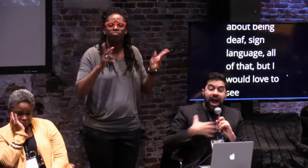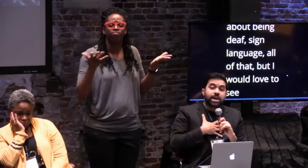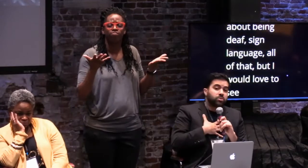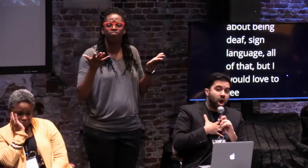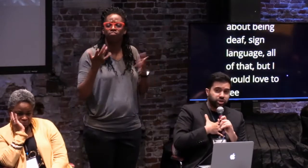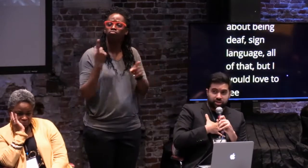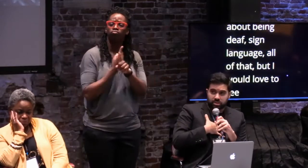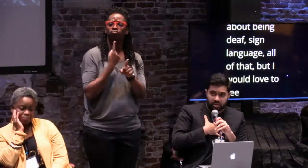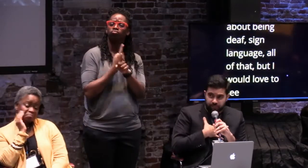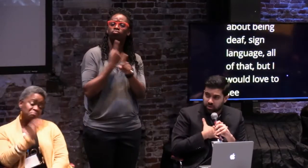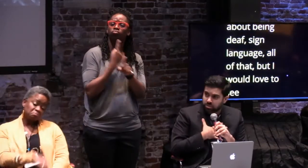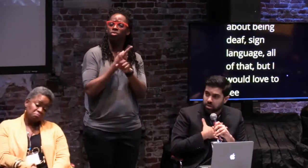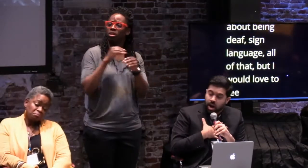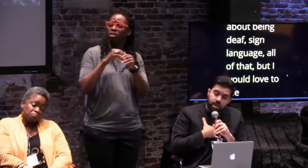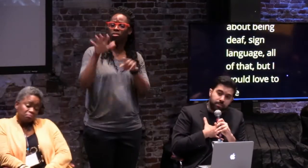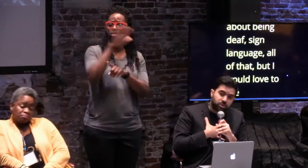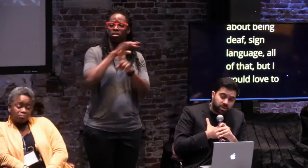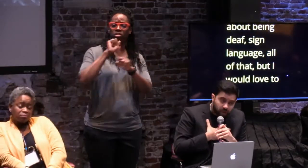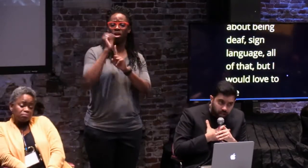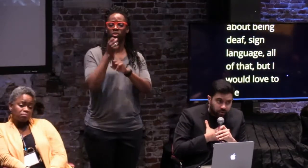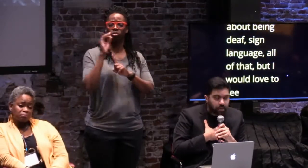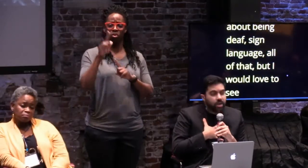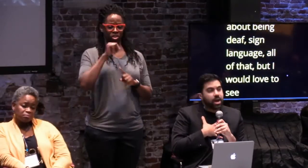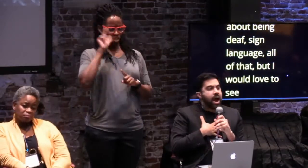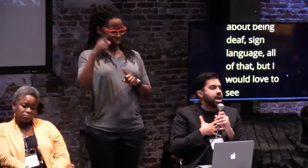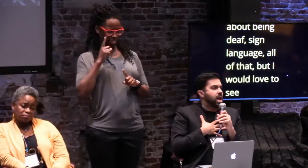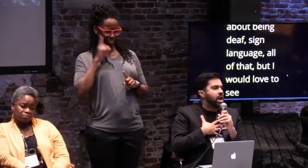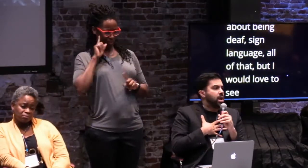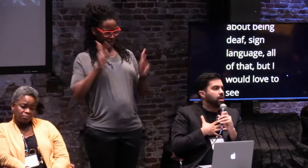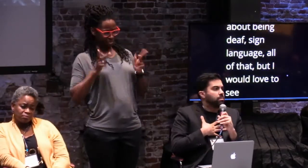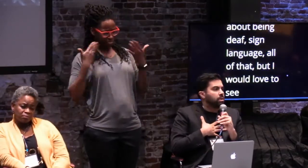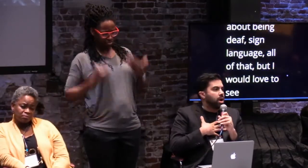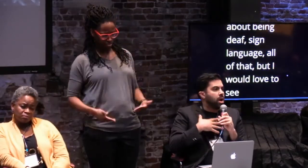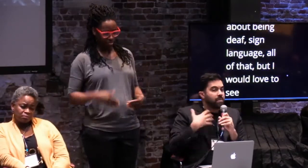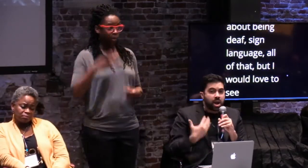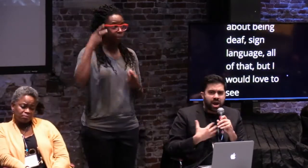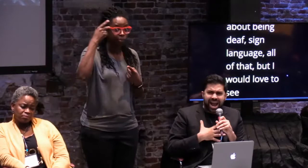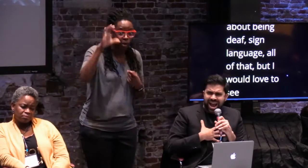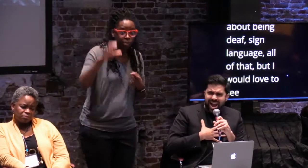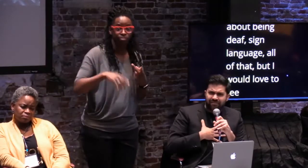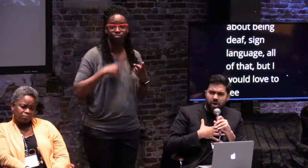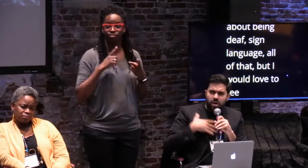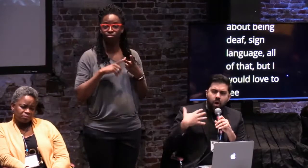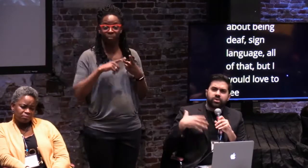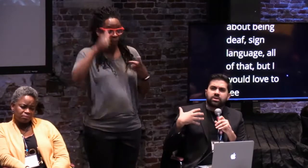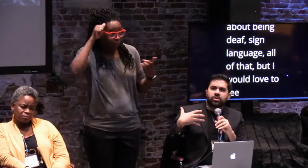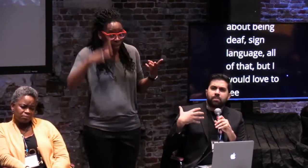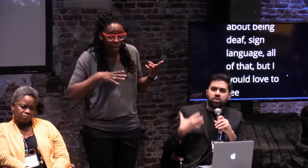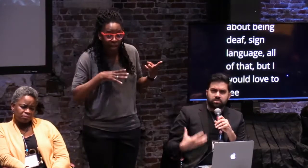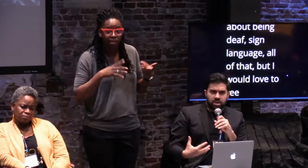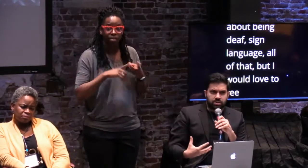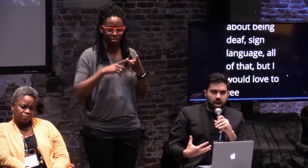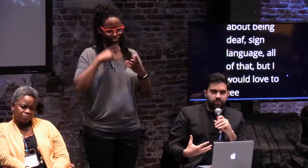I am not just a deaf person. I am a person of color. I am a man, I have all these other parts of myself